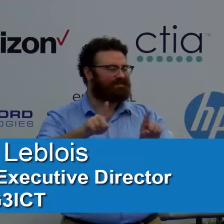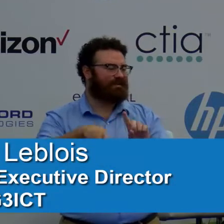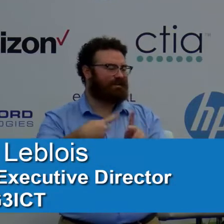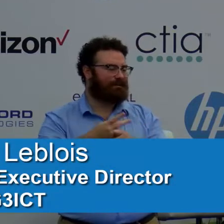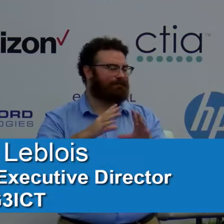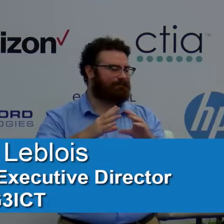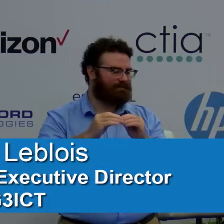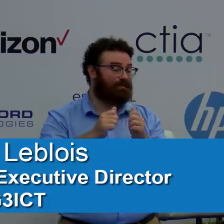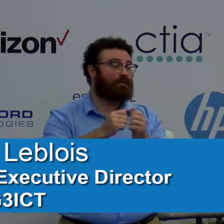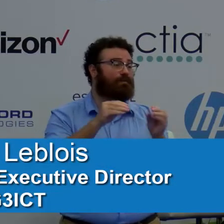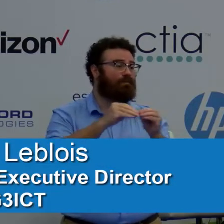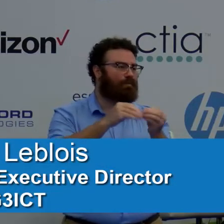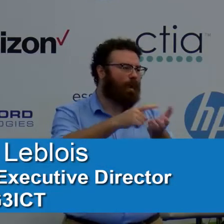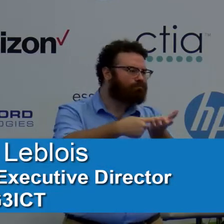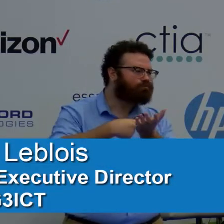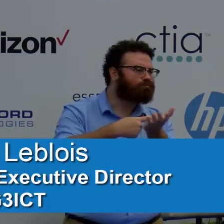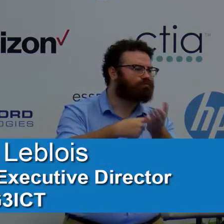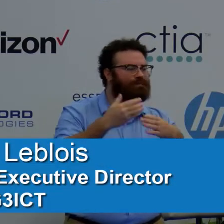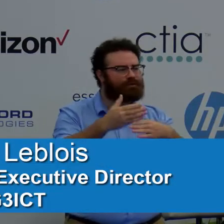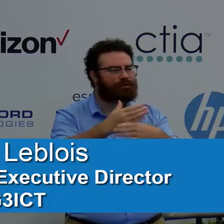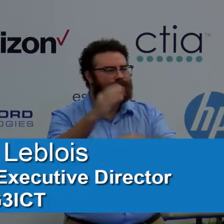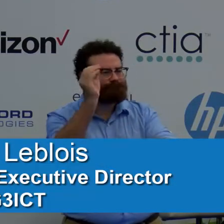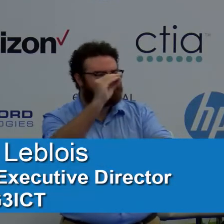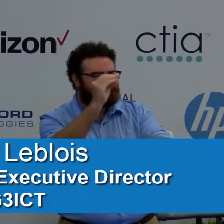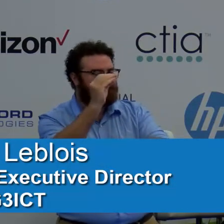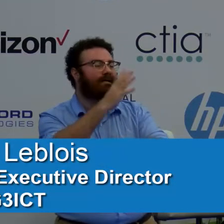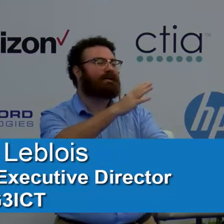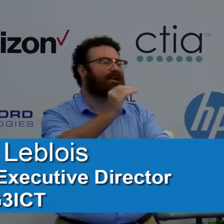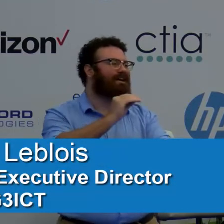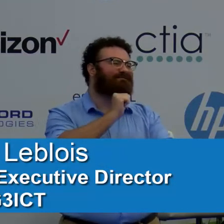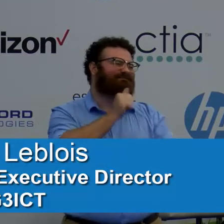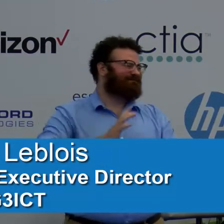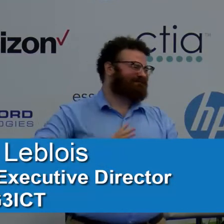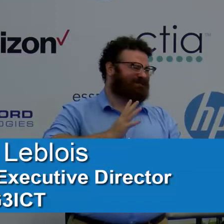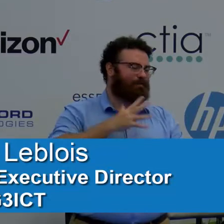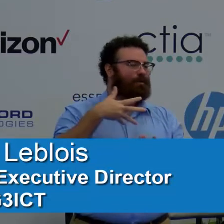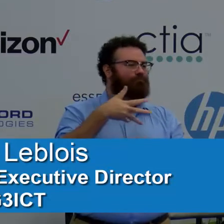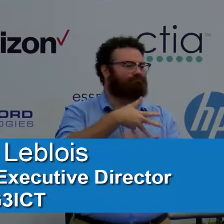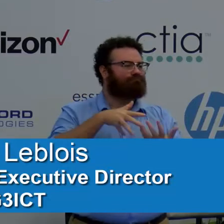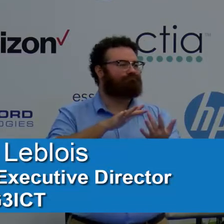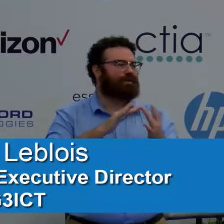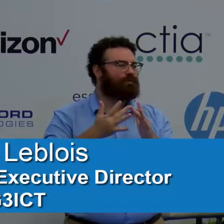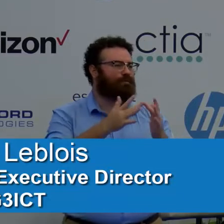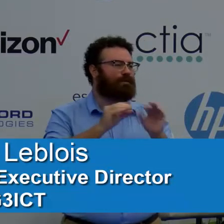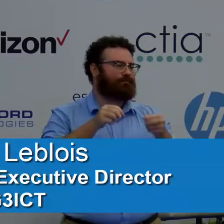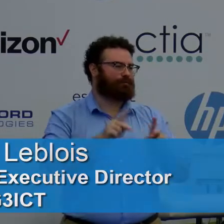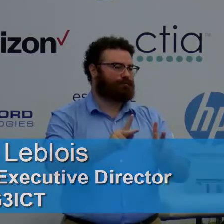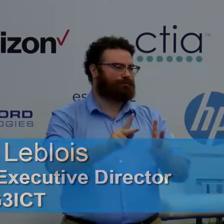dialogue, sharing of opinion, and informal networking opportunities and social events.